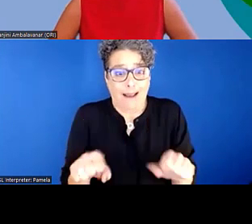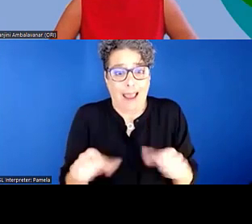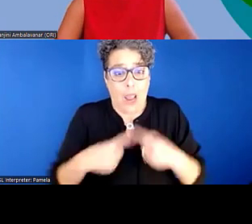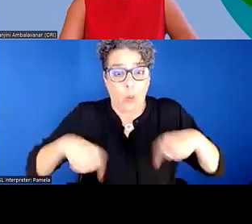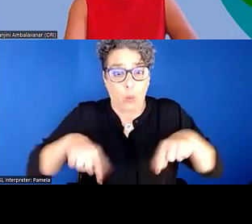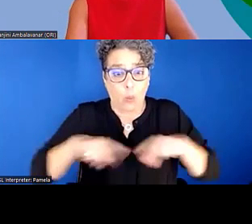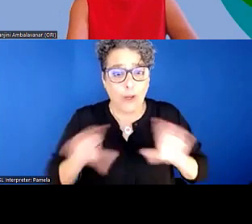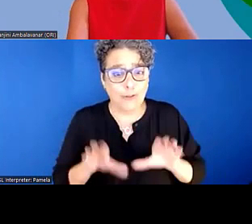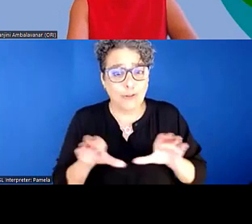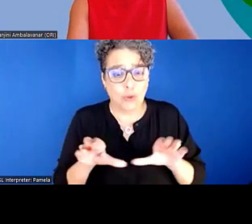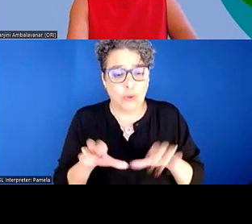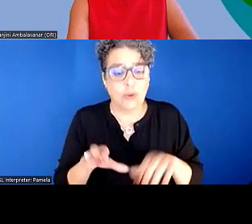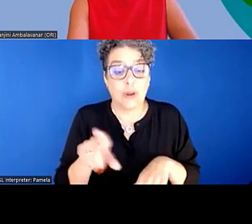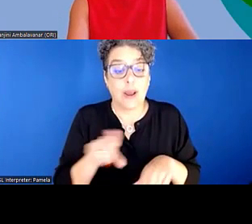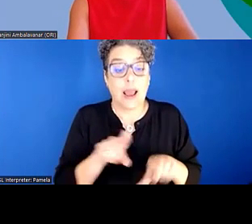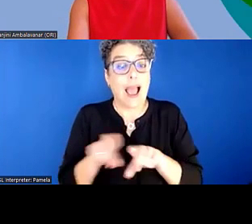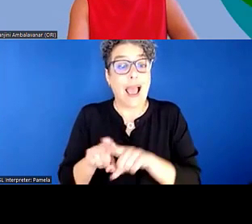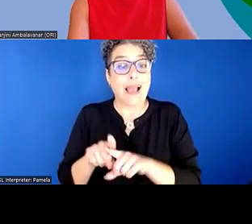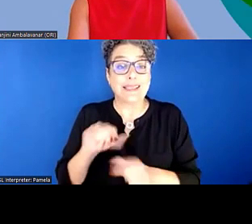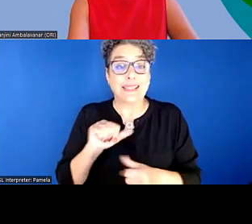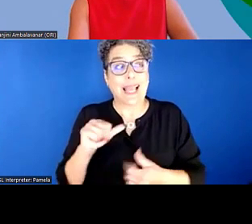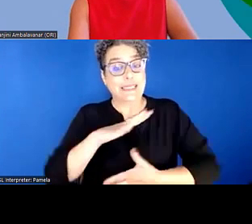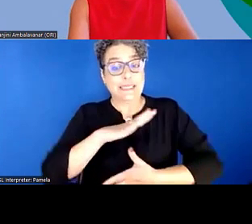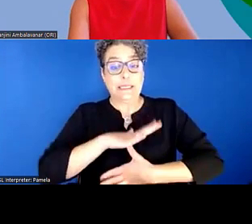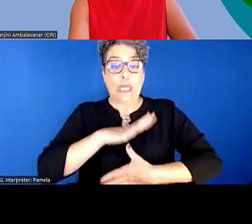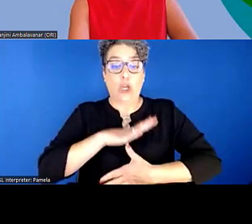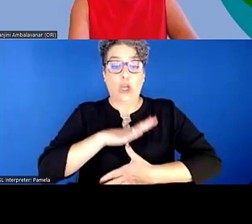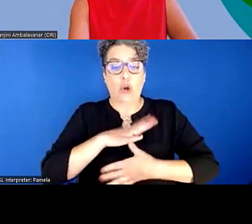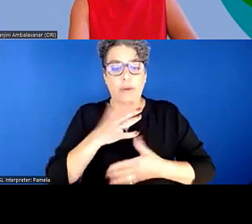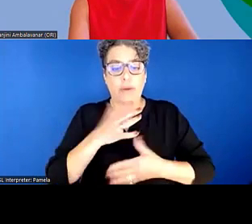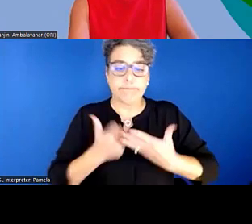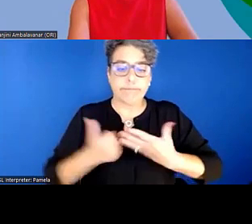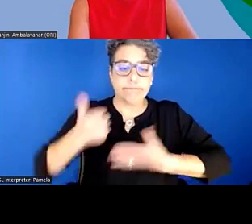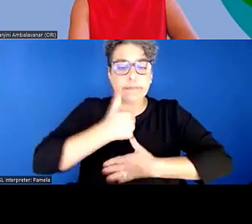set the tone for the institution and make integrity a priority,